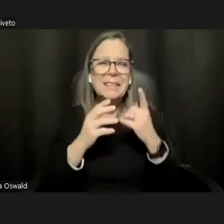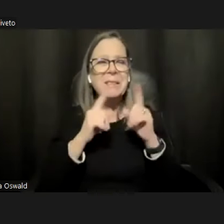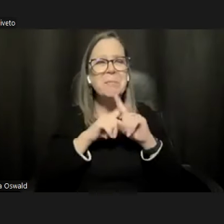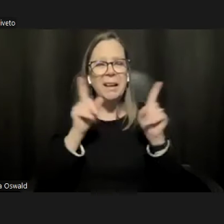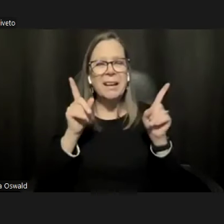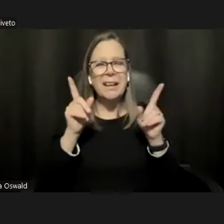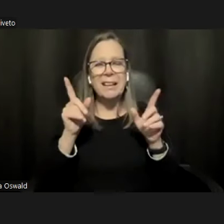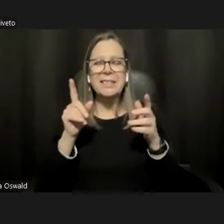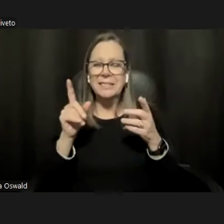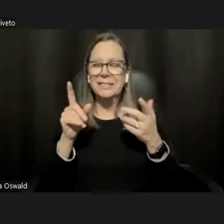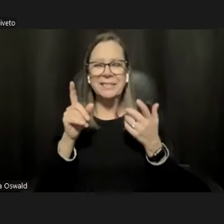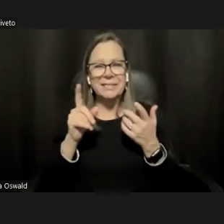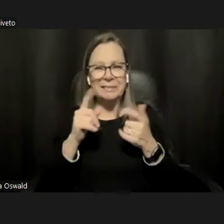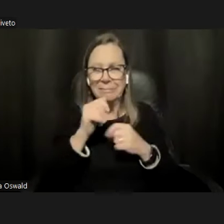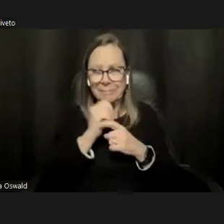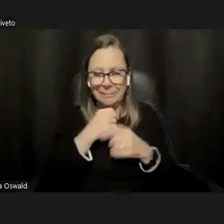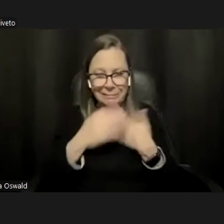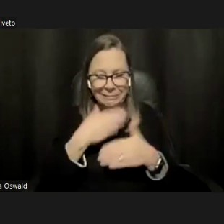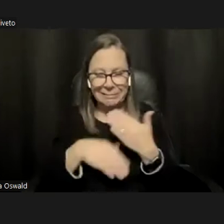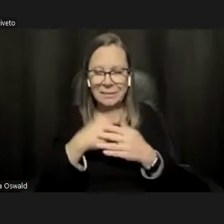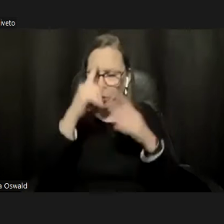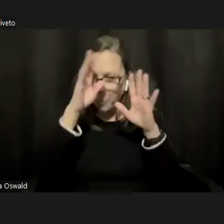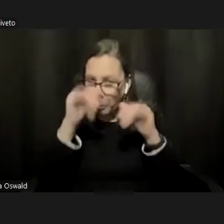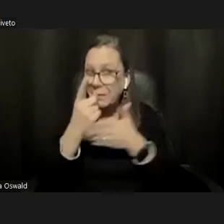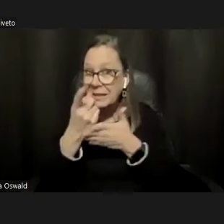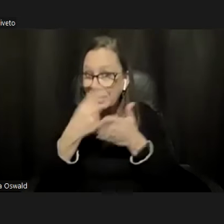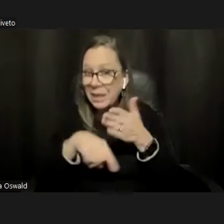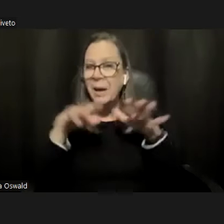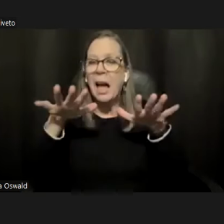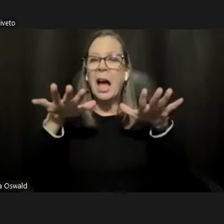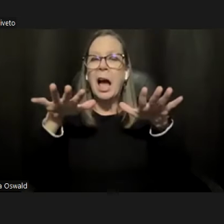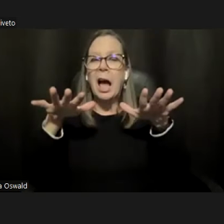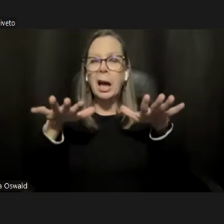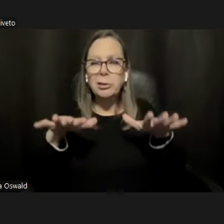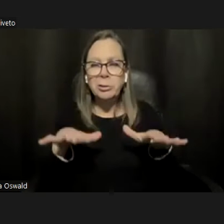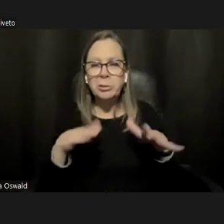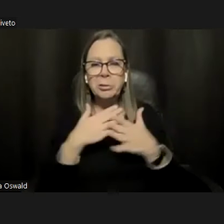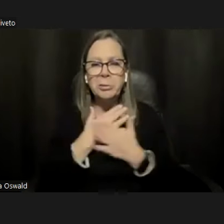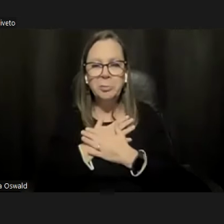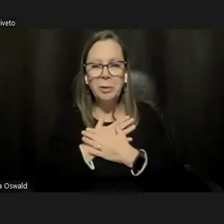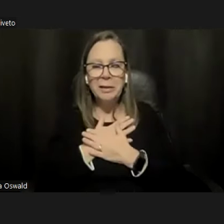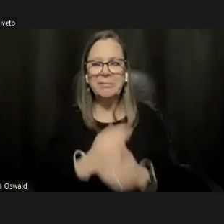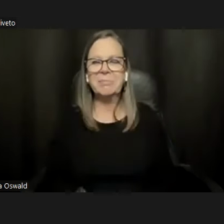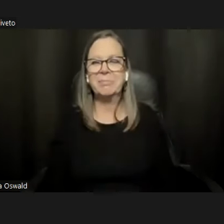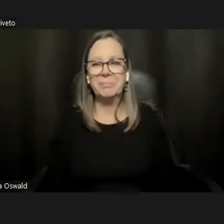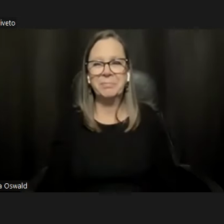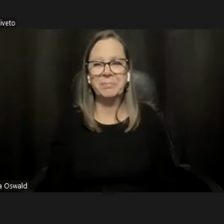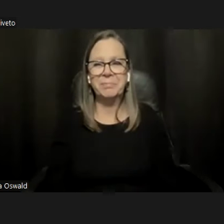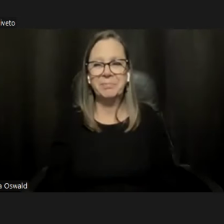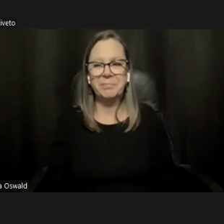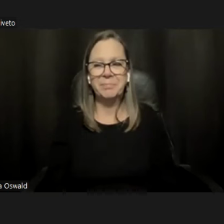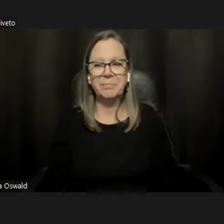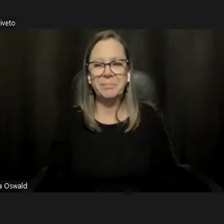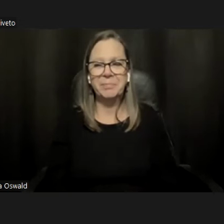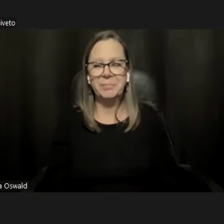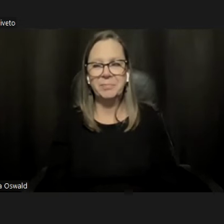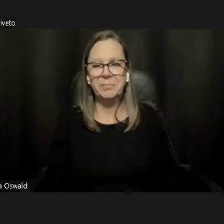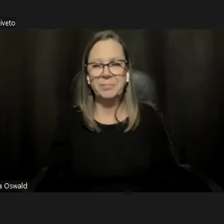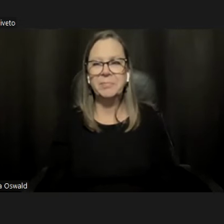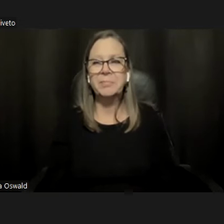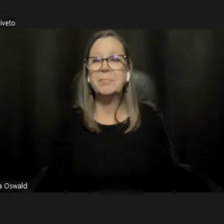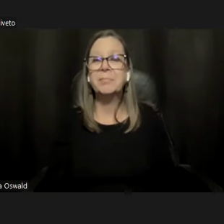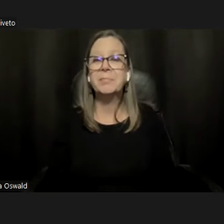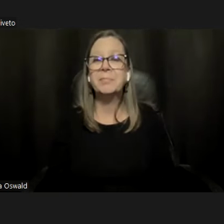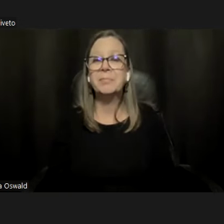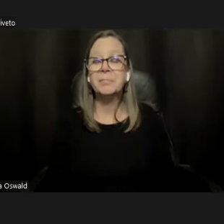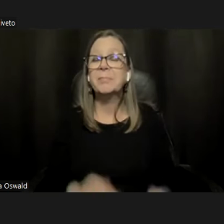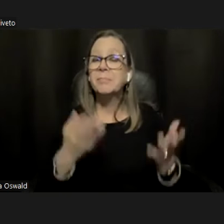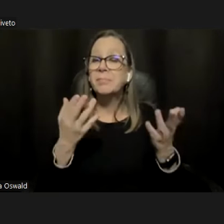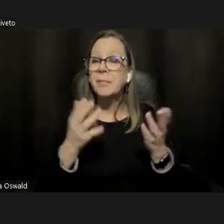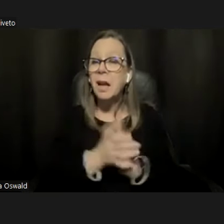nice time to spend next week, taking a breather.